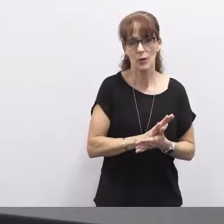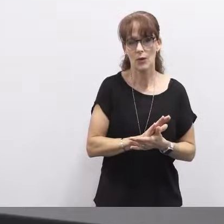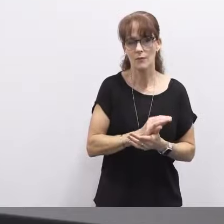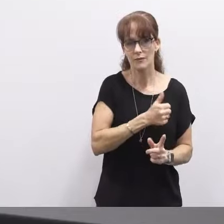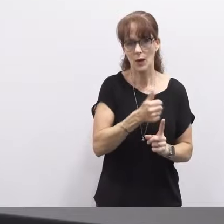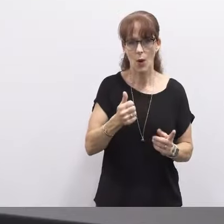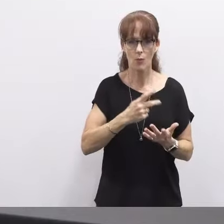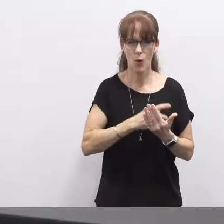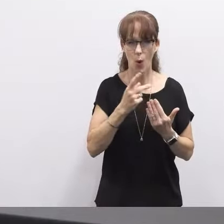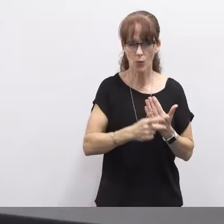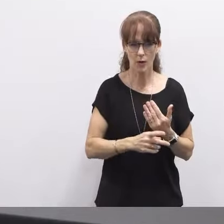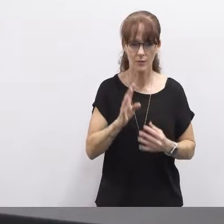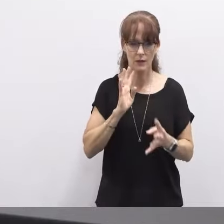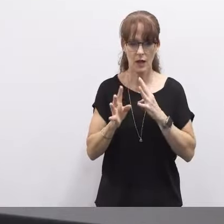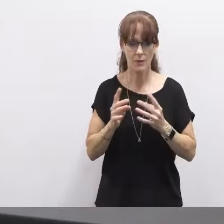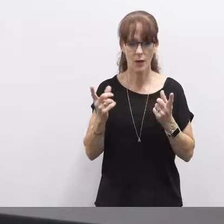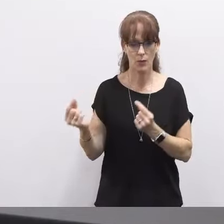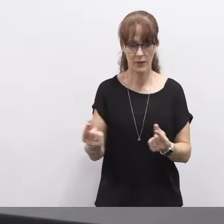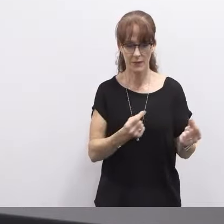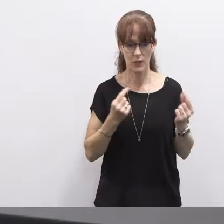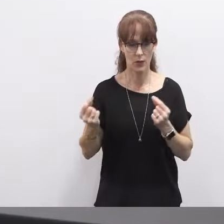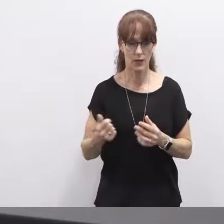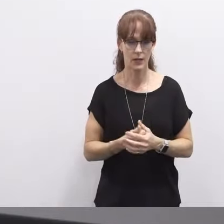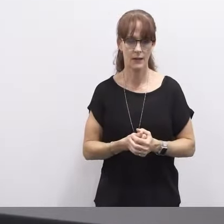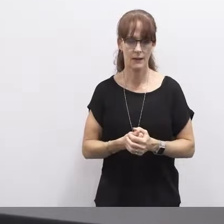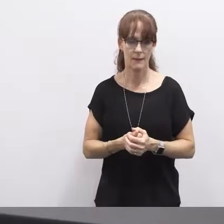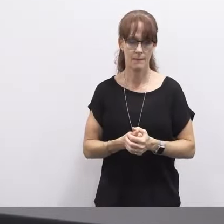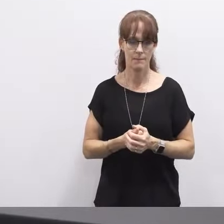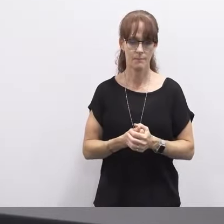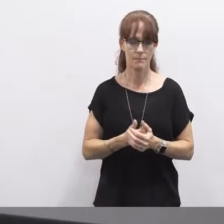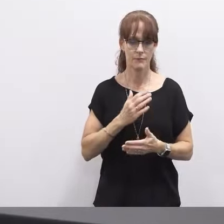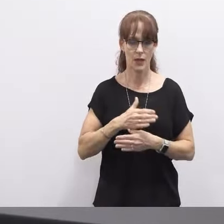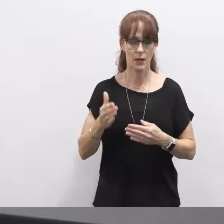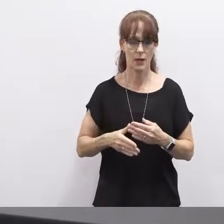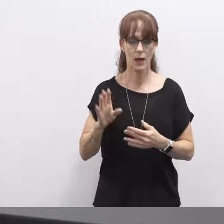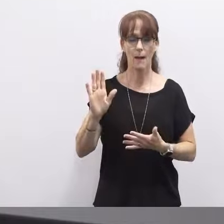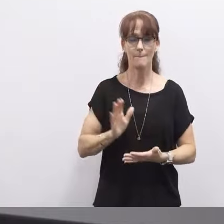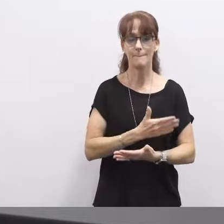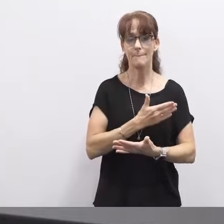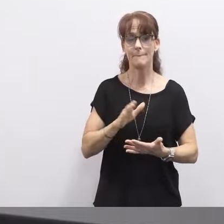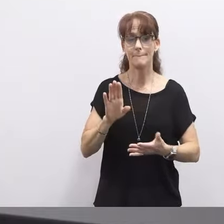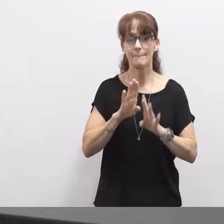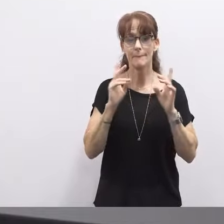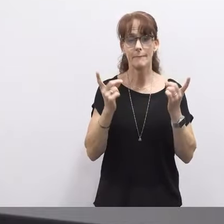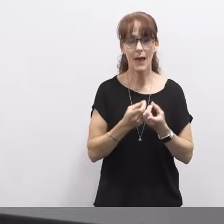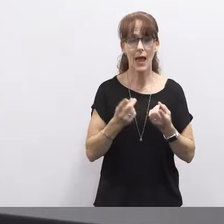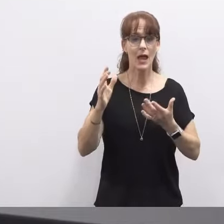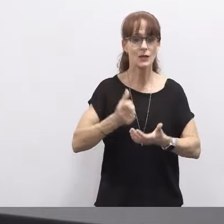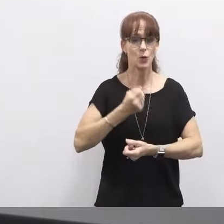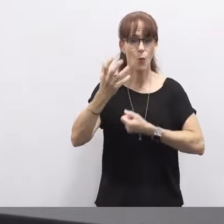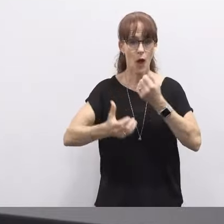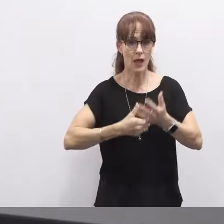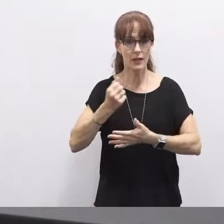and talk about what they've been doing. To conclude, our band choir and all of our sports are doing incredible right now at Millikan.